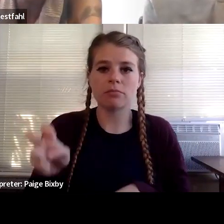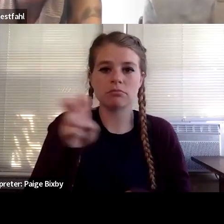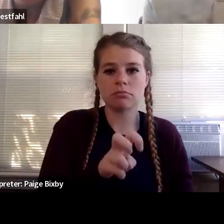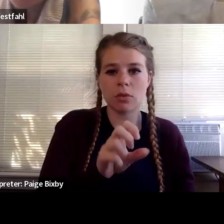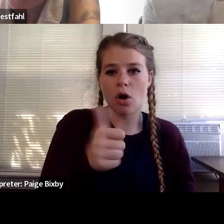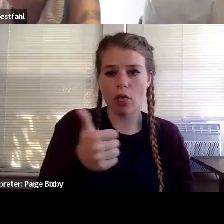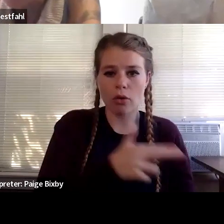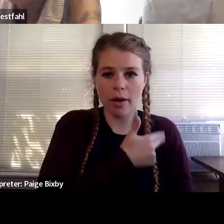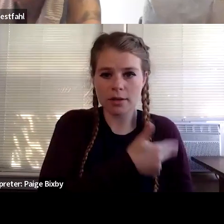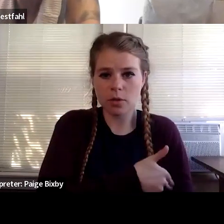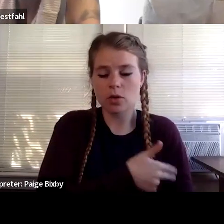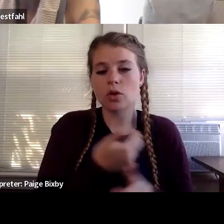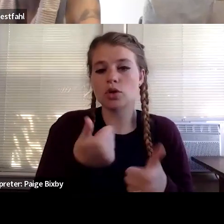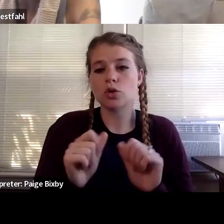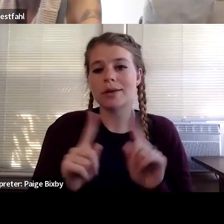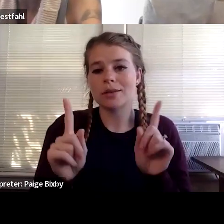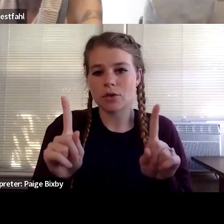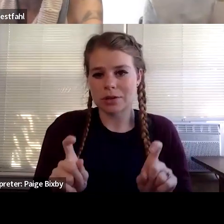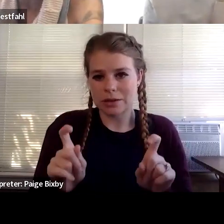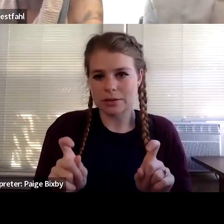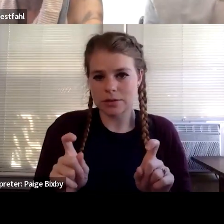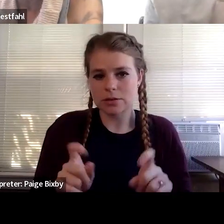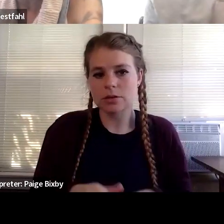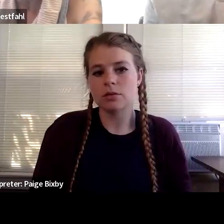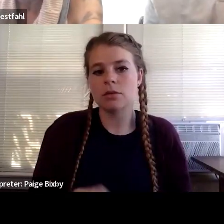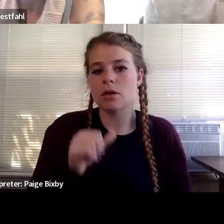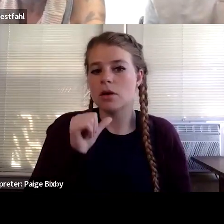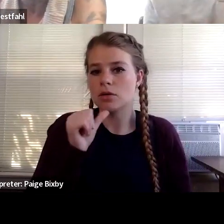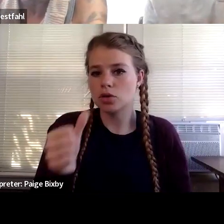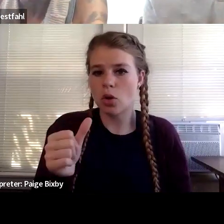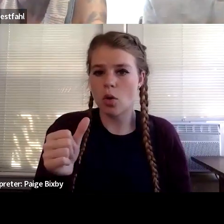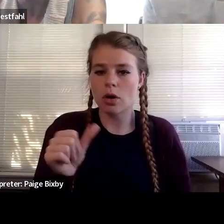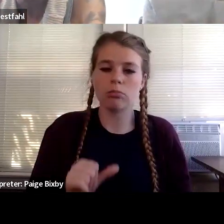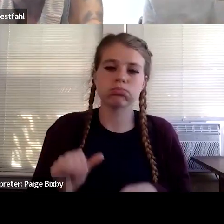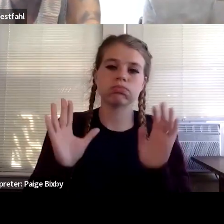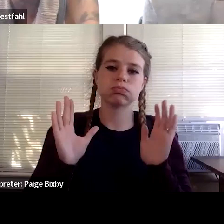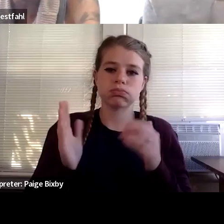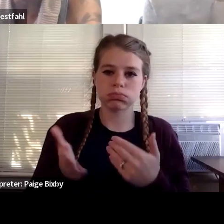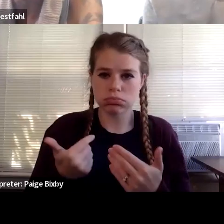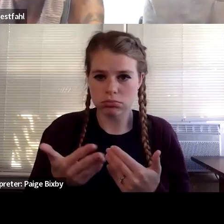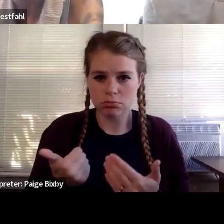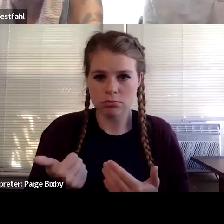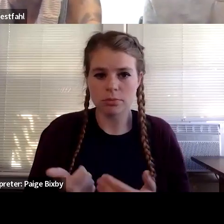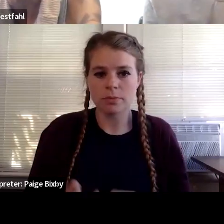have them do a different kind of test. Don't give in so easily. They're worried we're not gonna stay